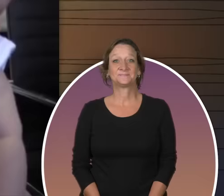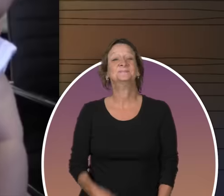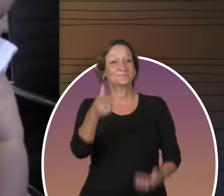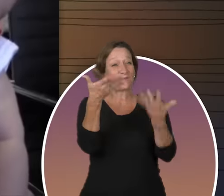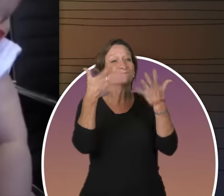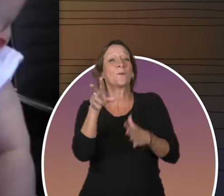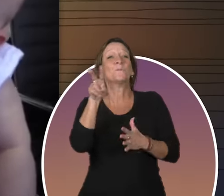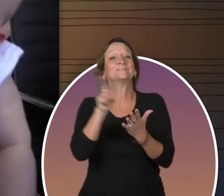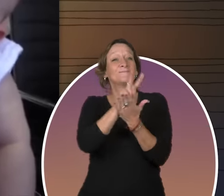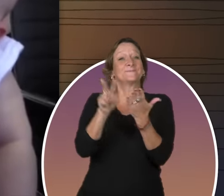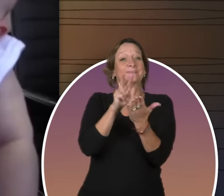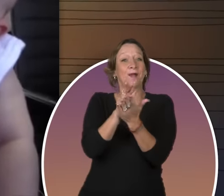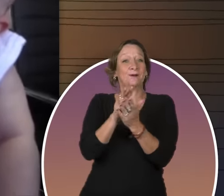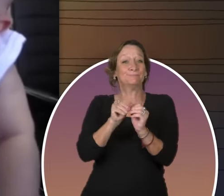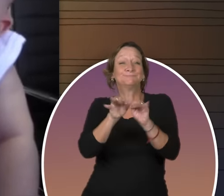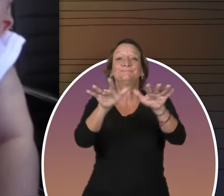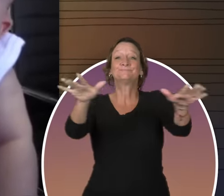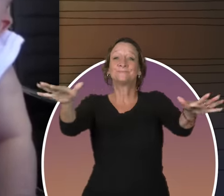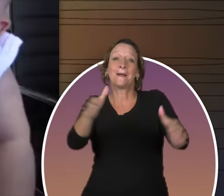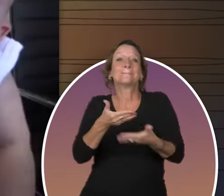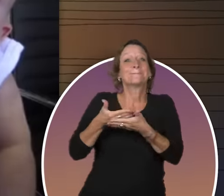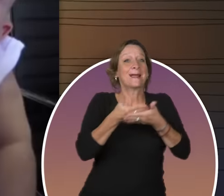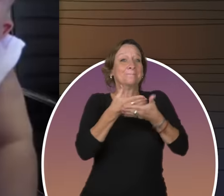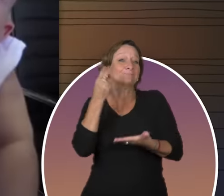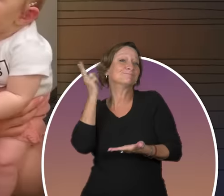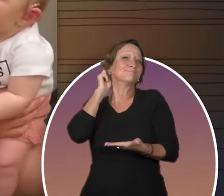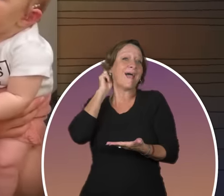Have you ever watched one of those viral videos where a baby hears their parents for the first time